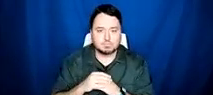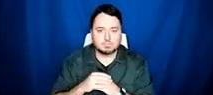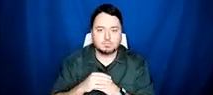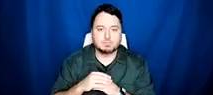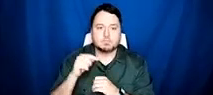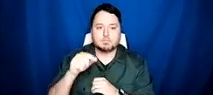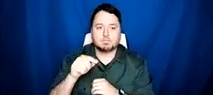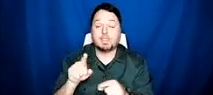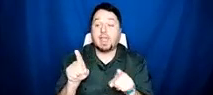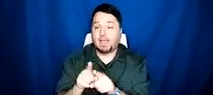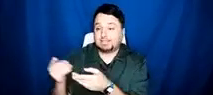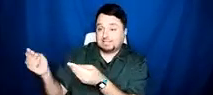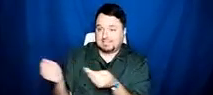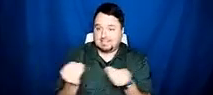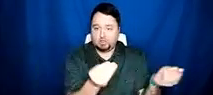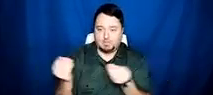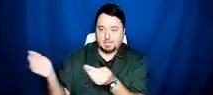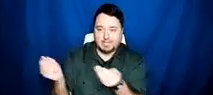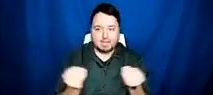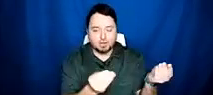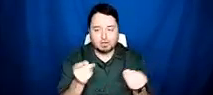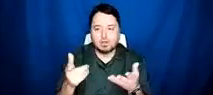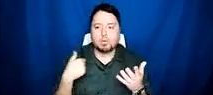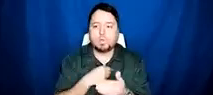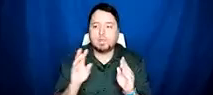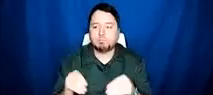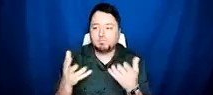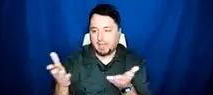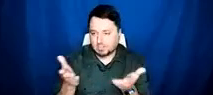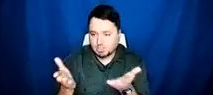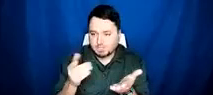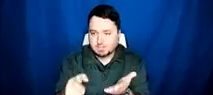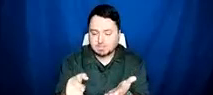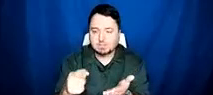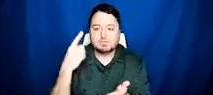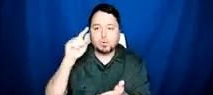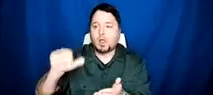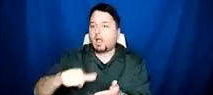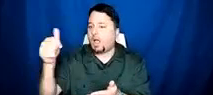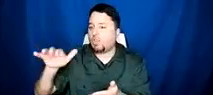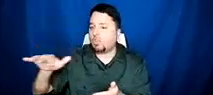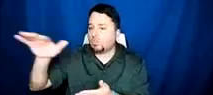As an intermediary, we provide services to other native CDFIs